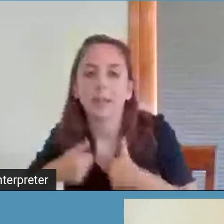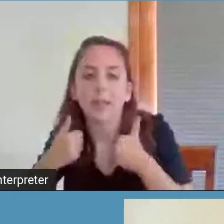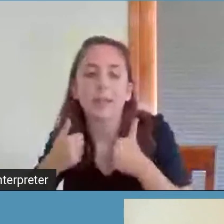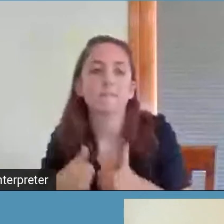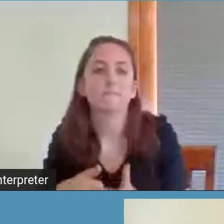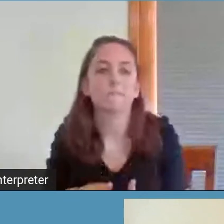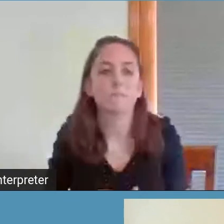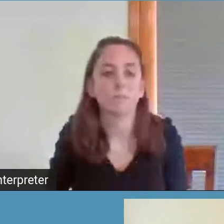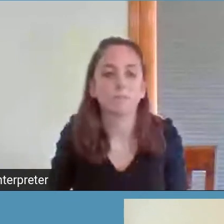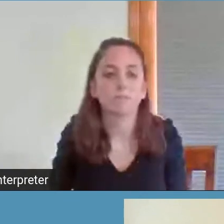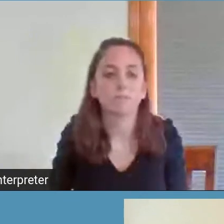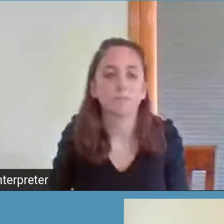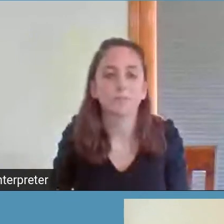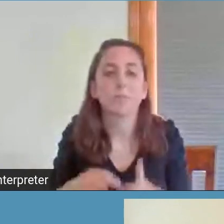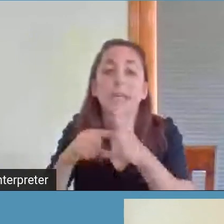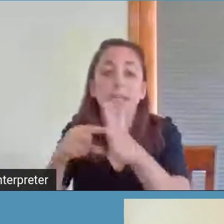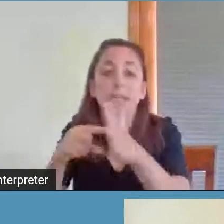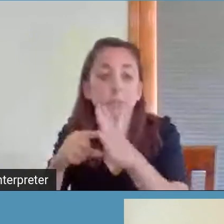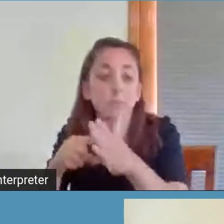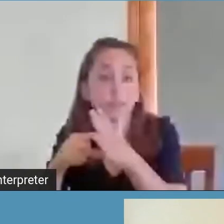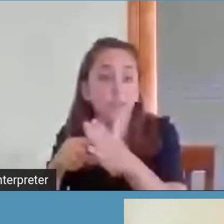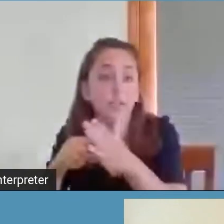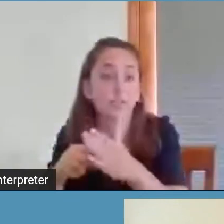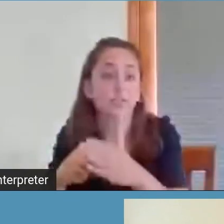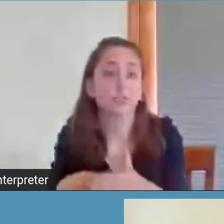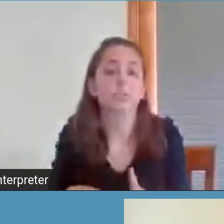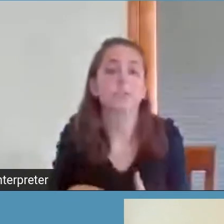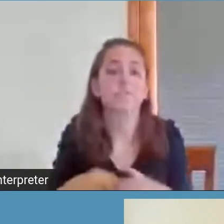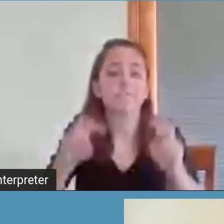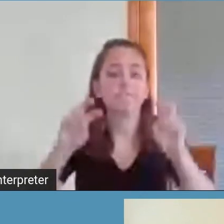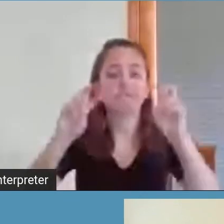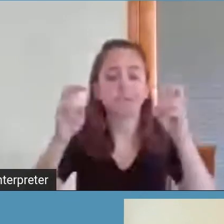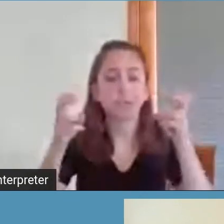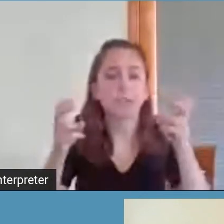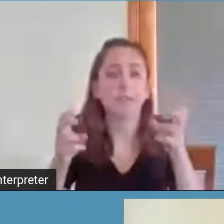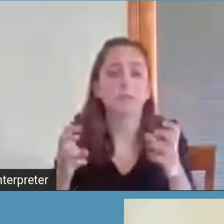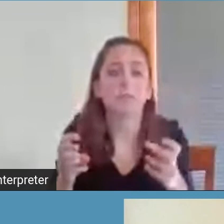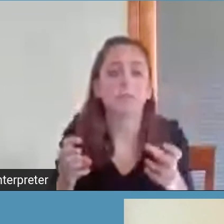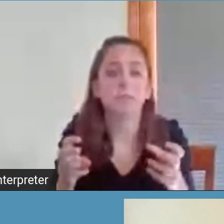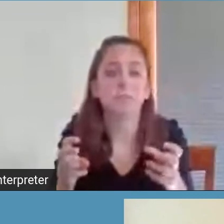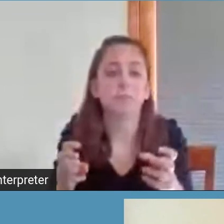a feed coming from the gallery into second life and then the there was a screen in the gallery